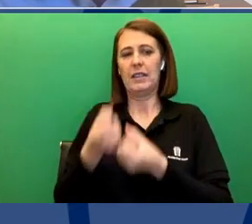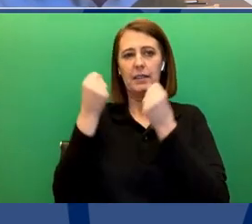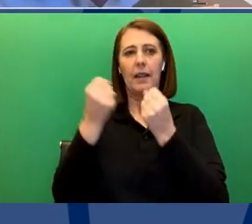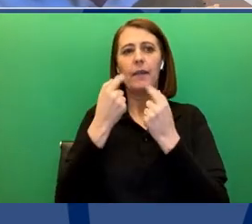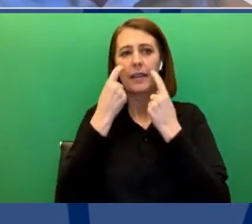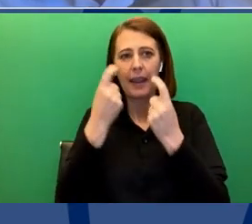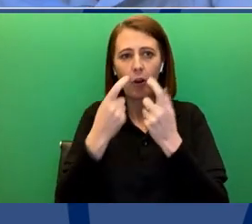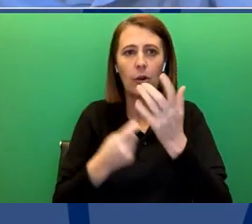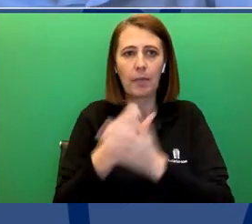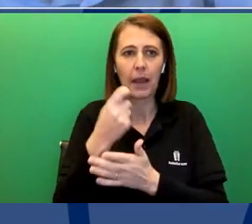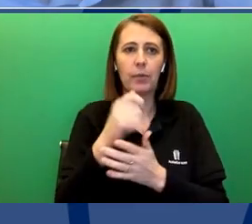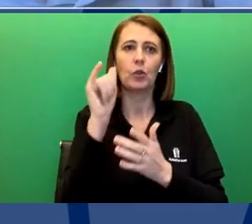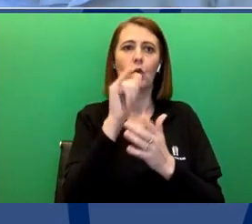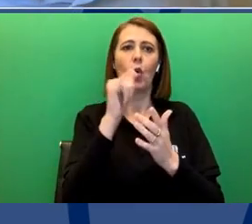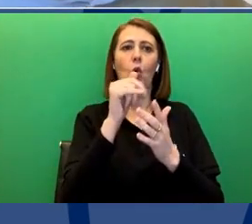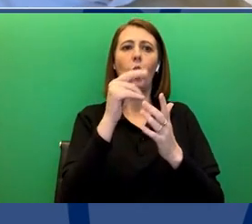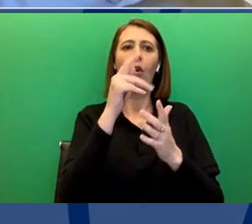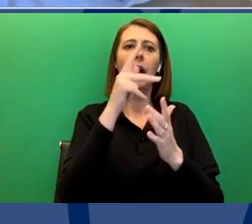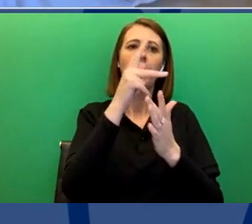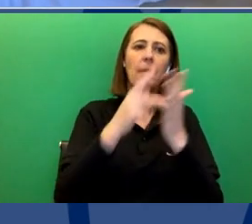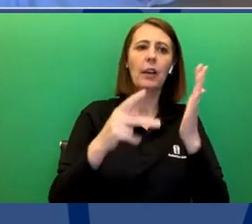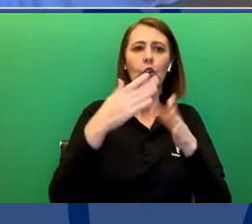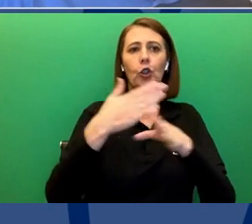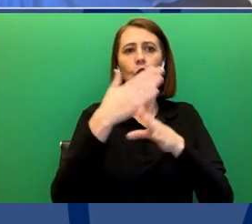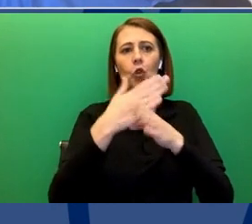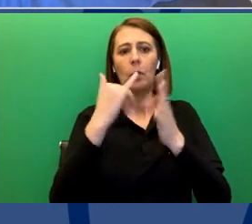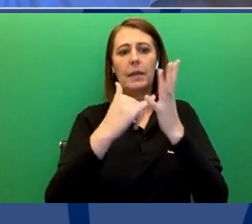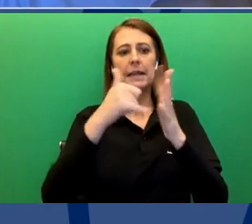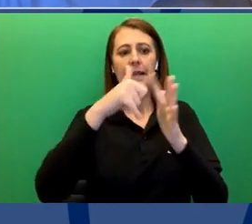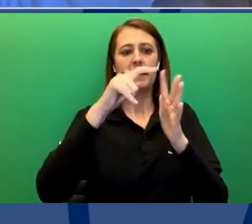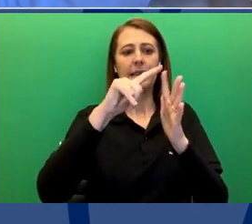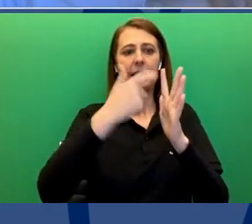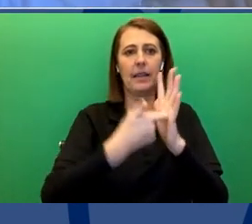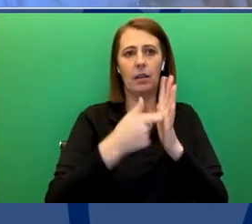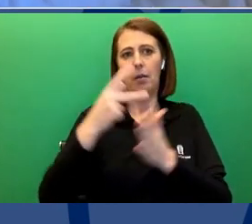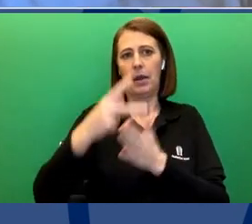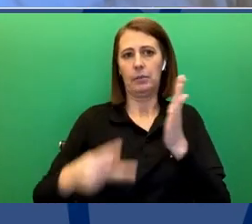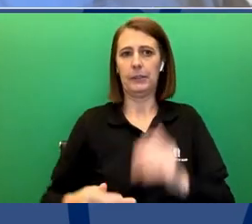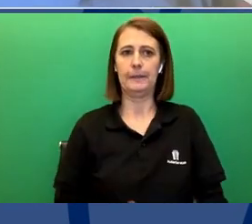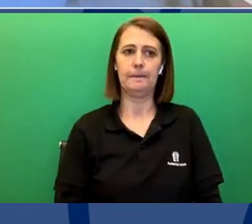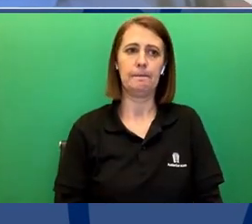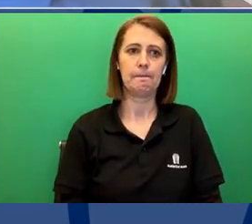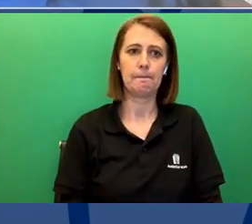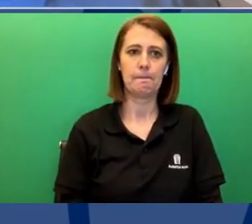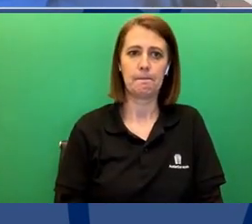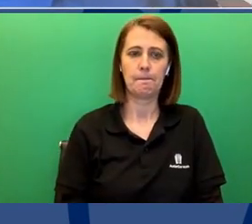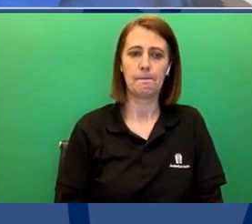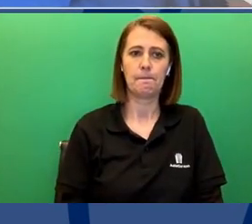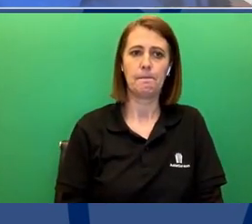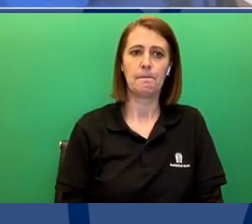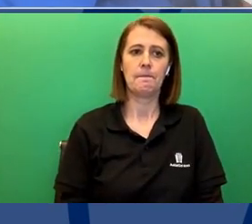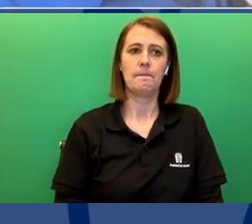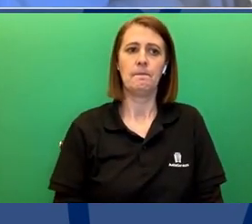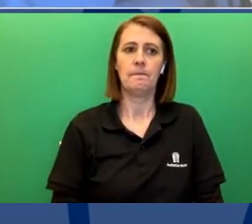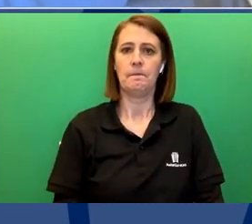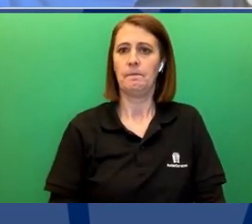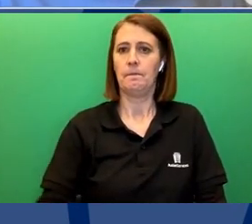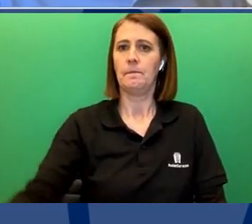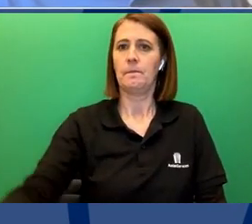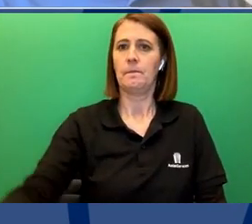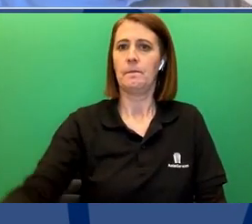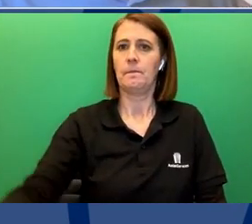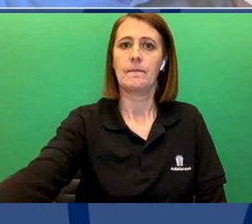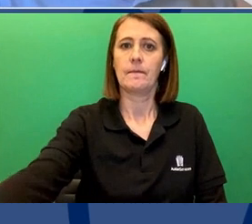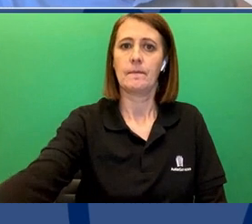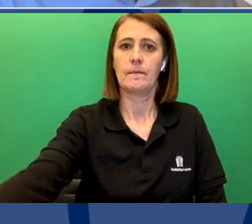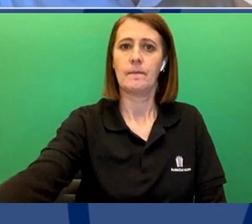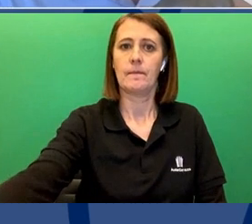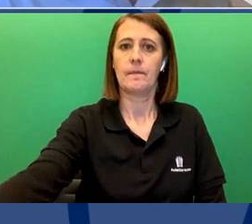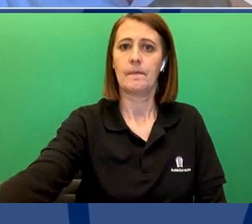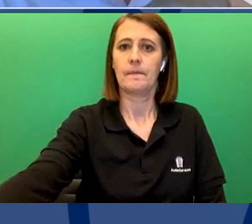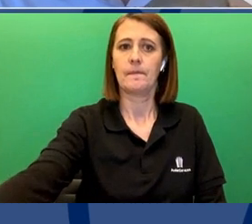or partial Jobseeker payments. So finally, if lockdowns are extended, we have been knocked